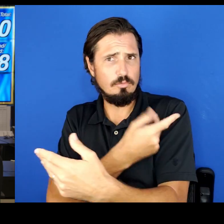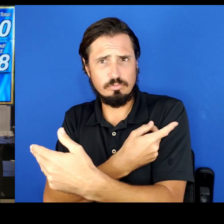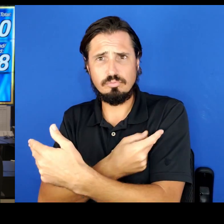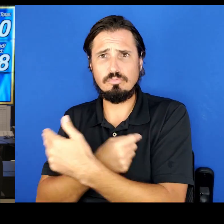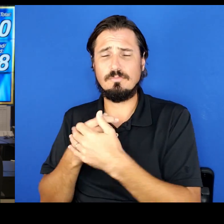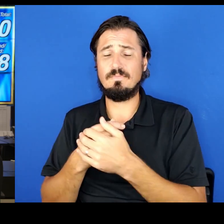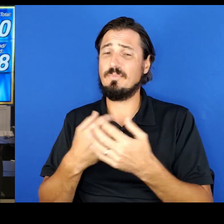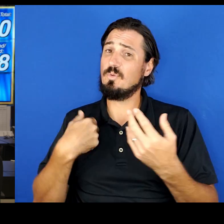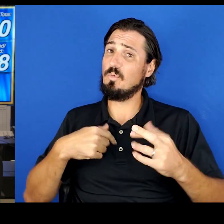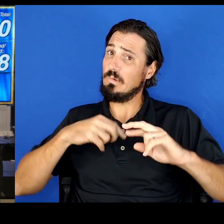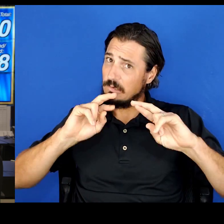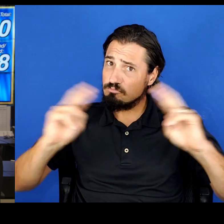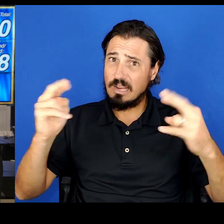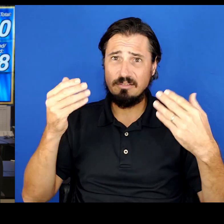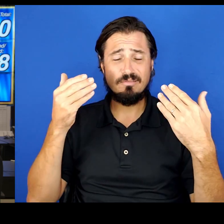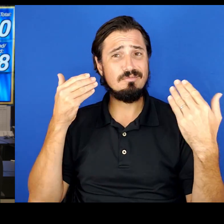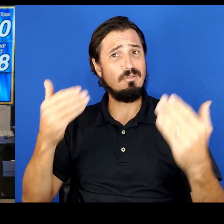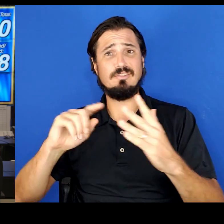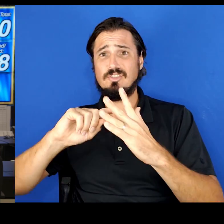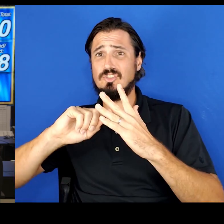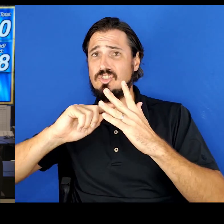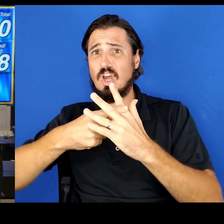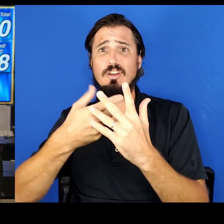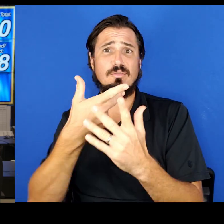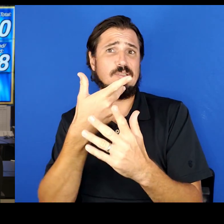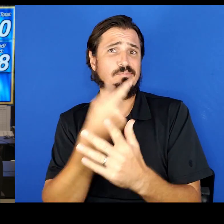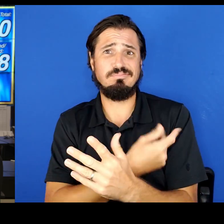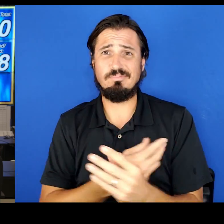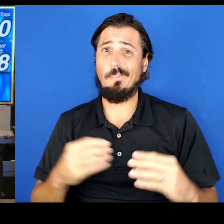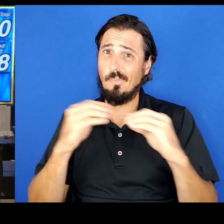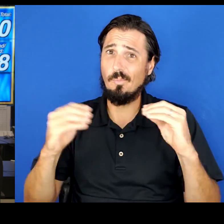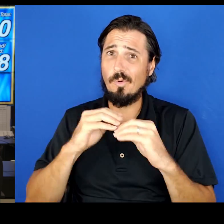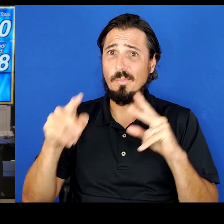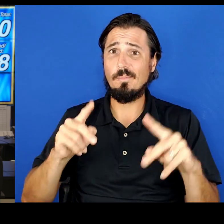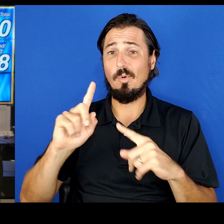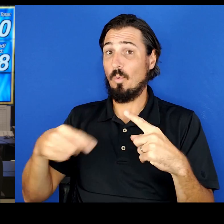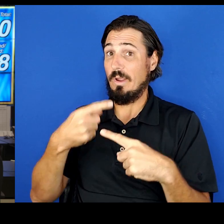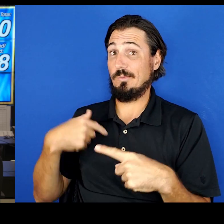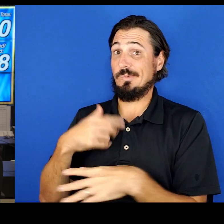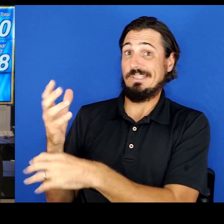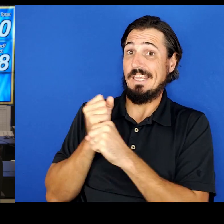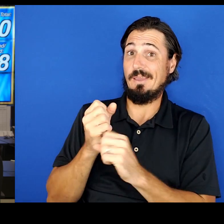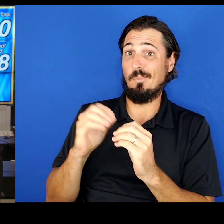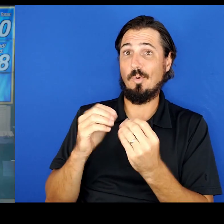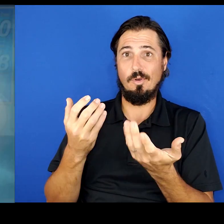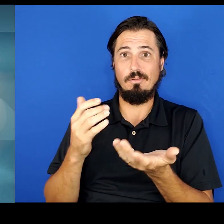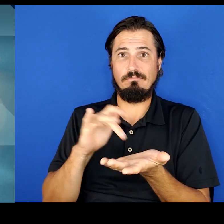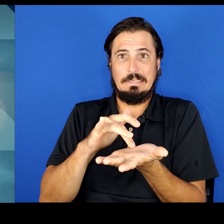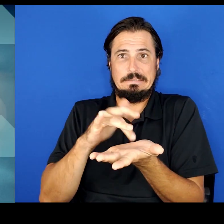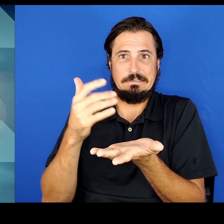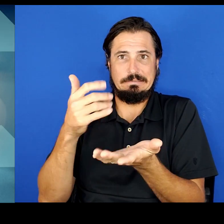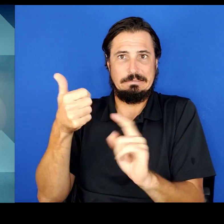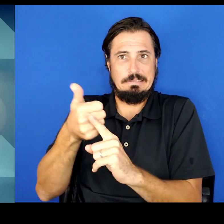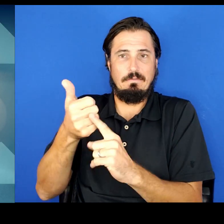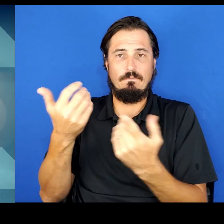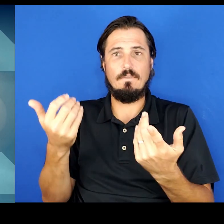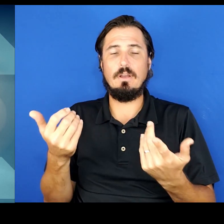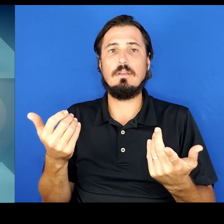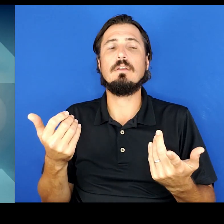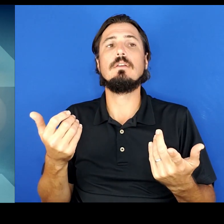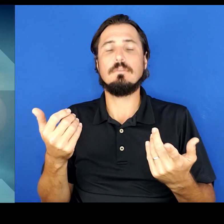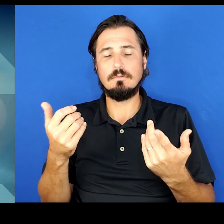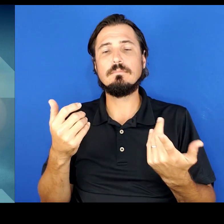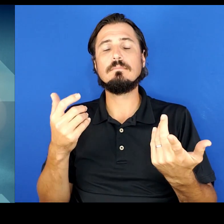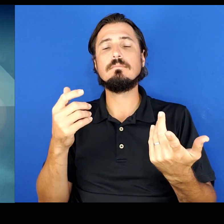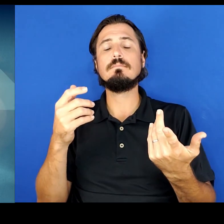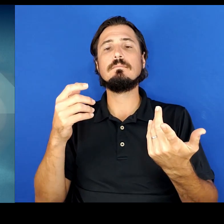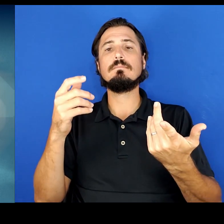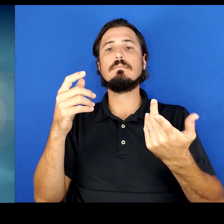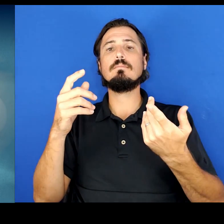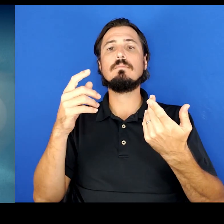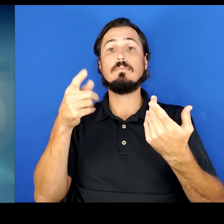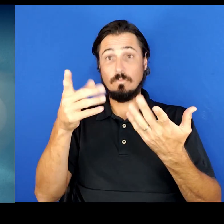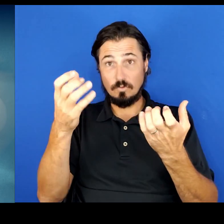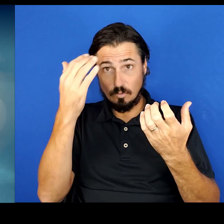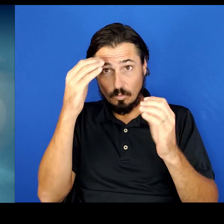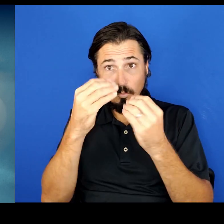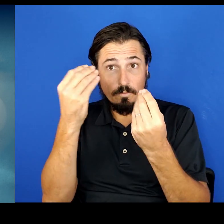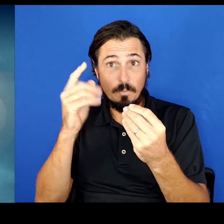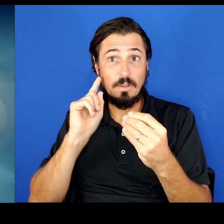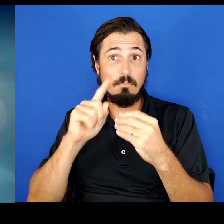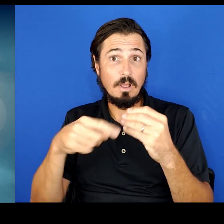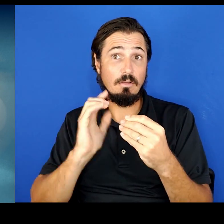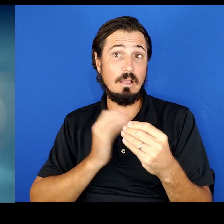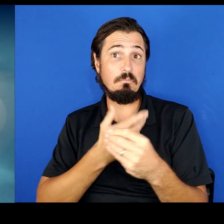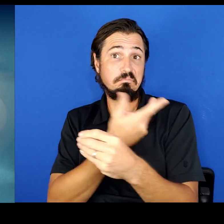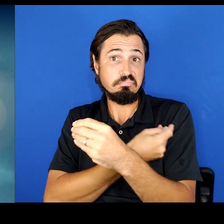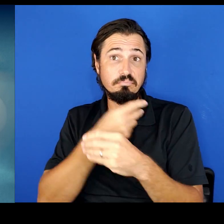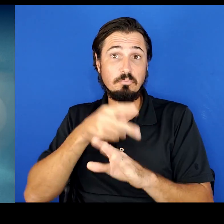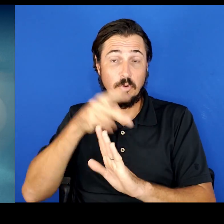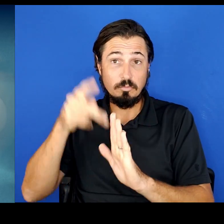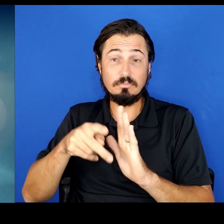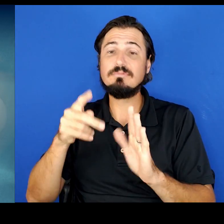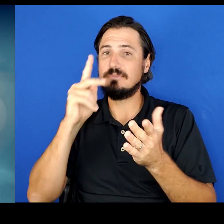We are well positioned to ramp up our vaccine clinics as soon as vaccine supply increases. For additional information on Kauai’s vaccine program, please visit kauai.gov/vaccine